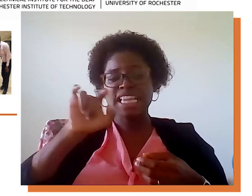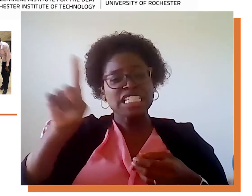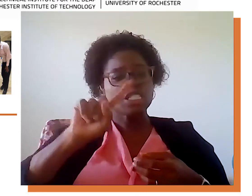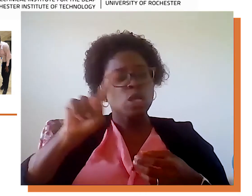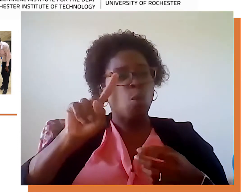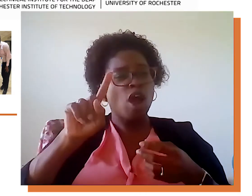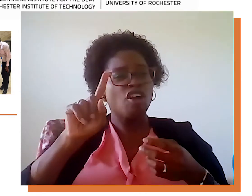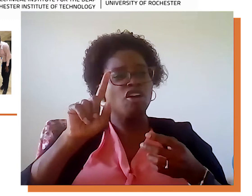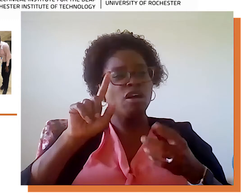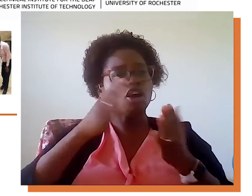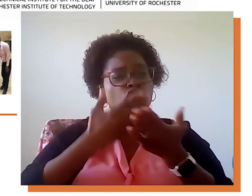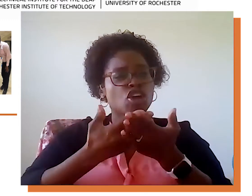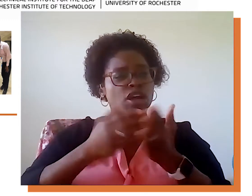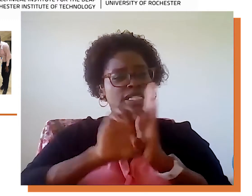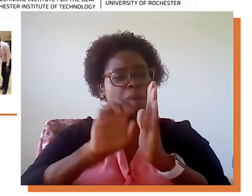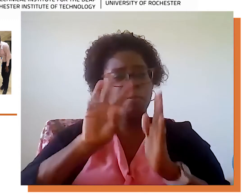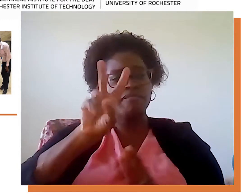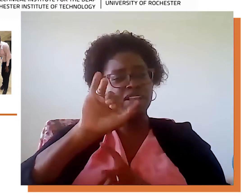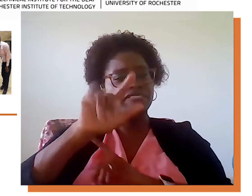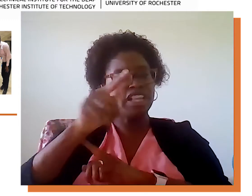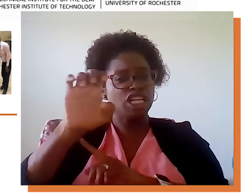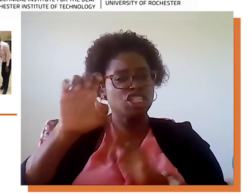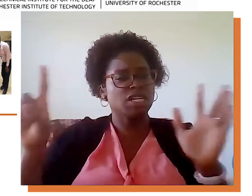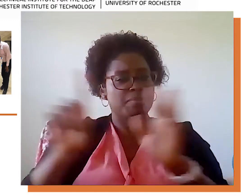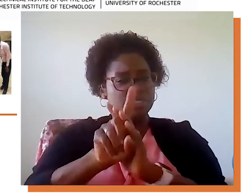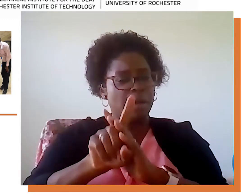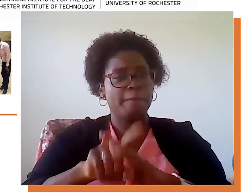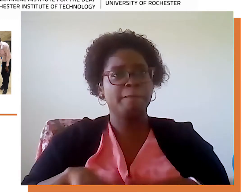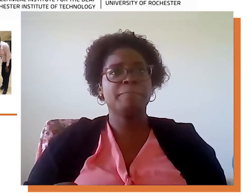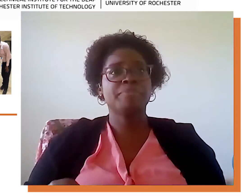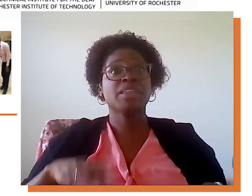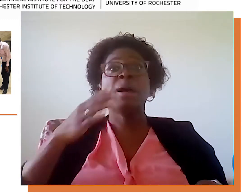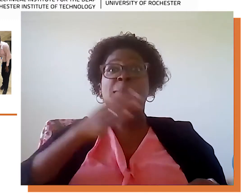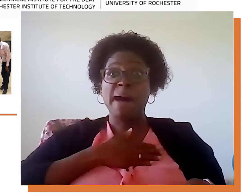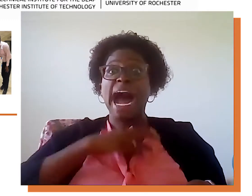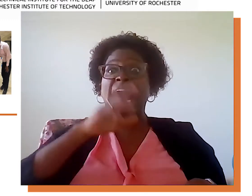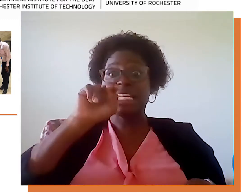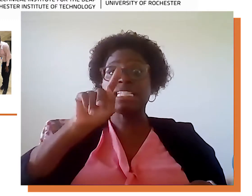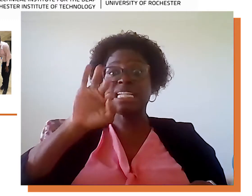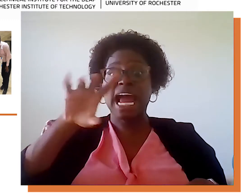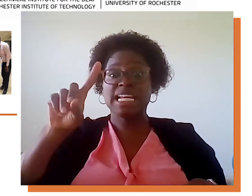I talked about "it takes a village," and this is where my village really came up.